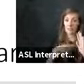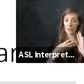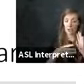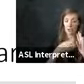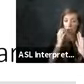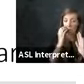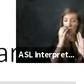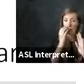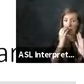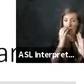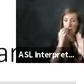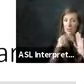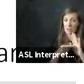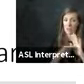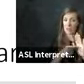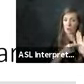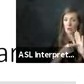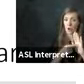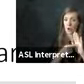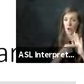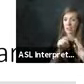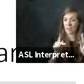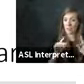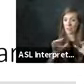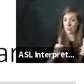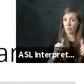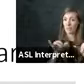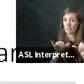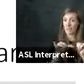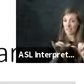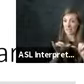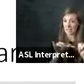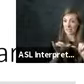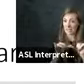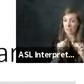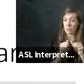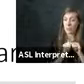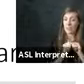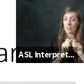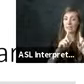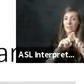the population size among different grades of students.